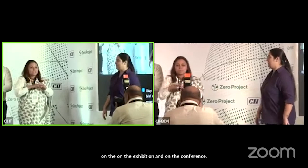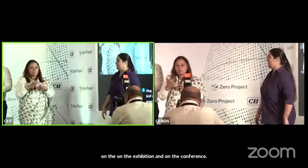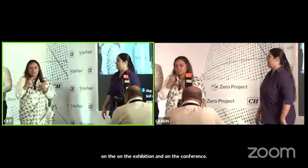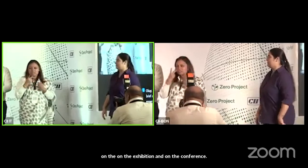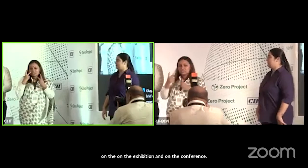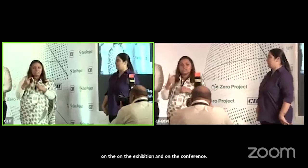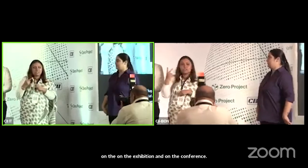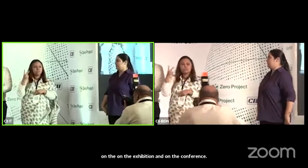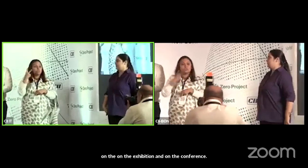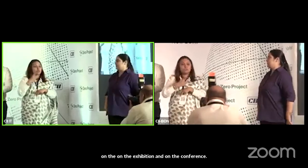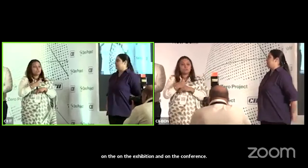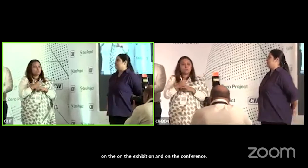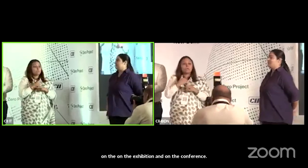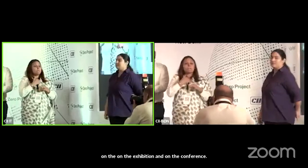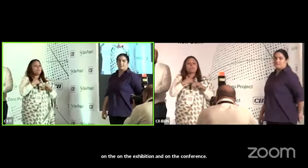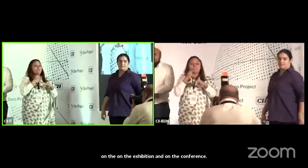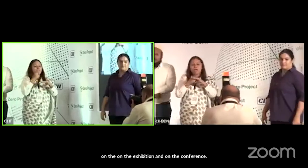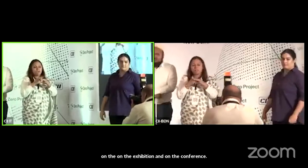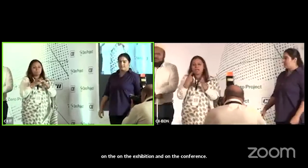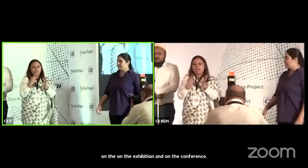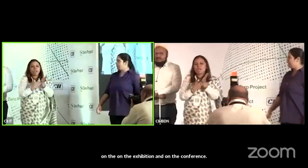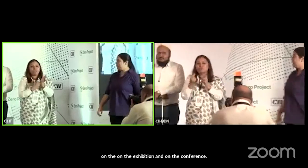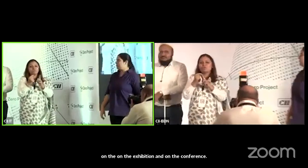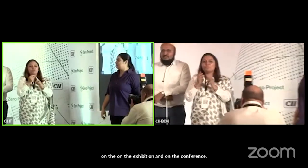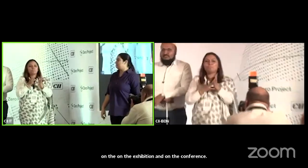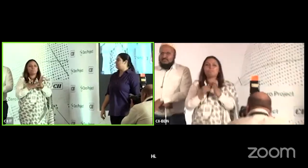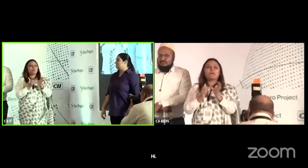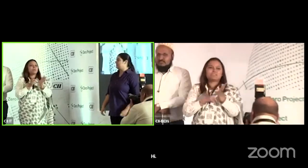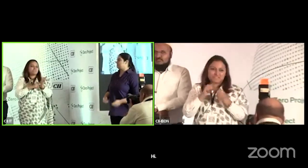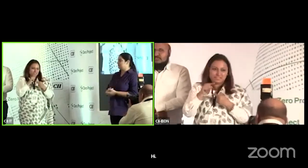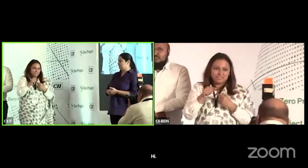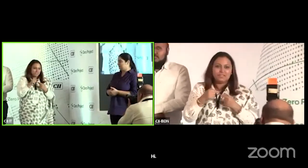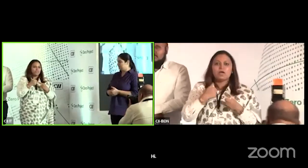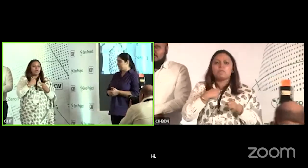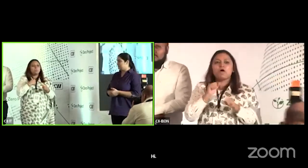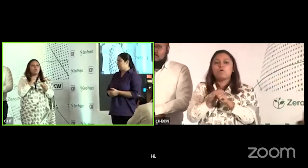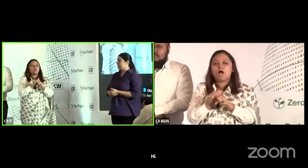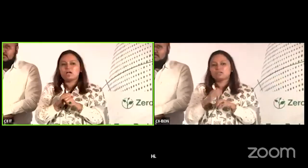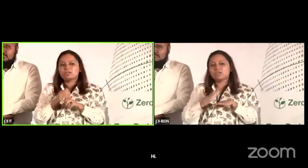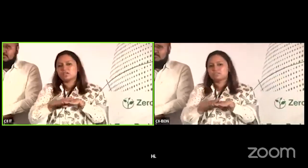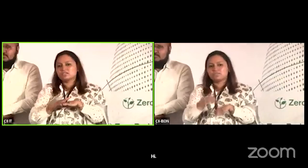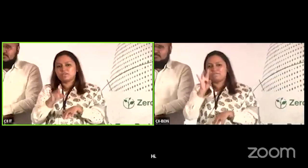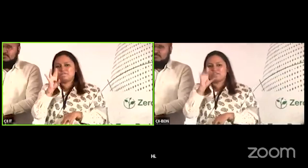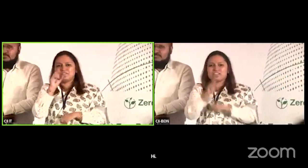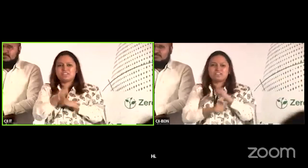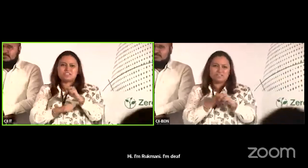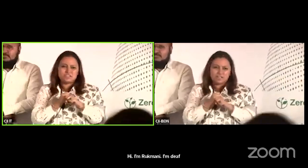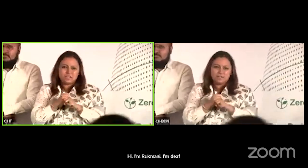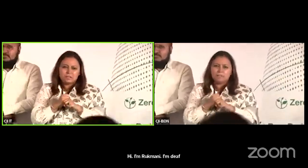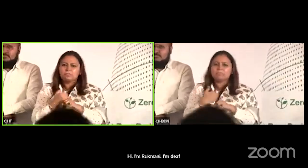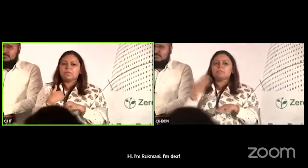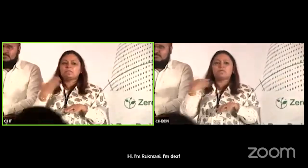Hi, I'm Rukmini. I'm deaf and interpreters